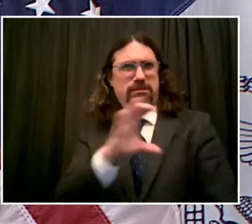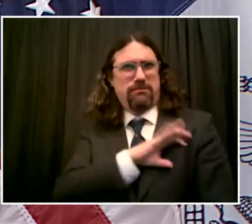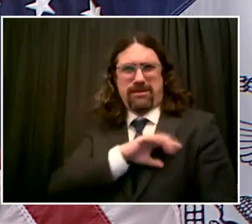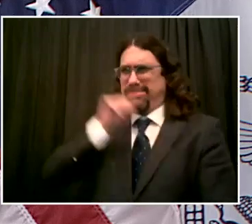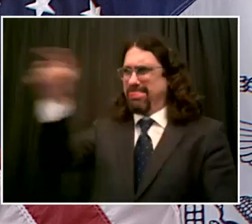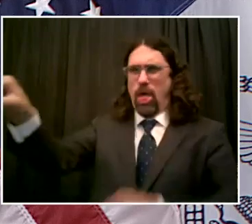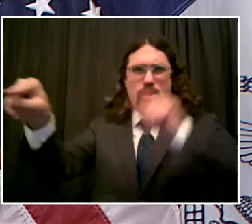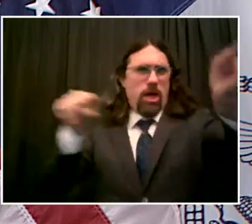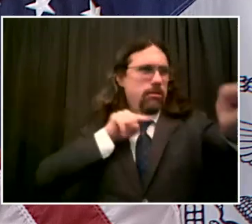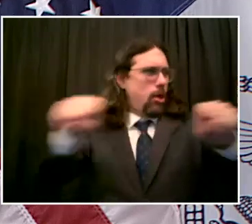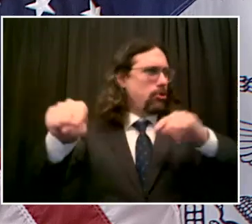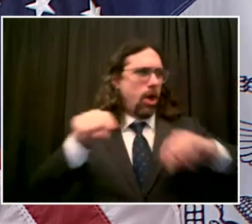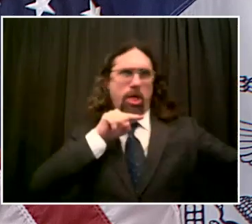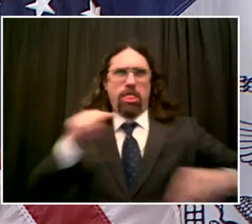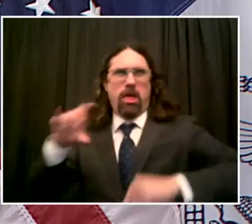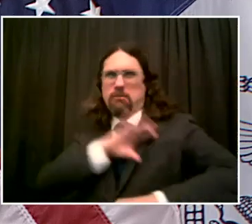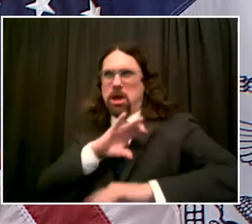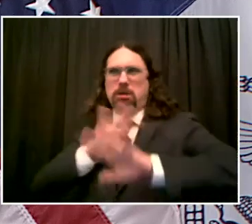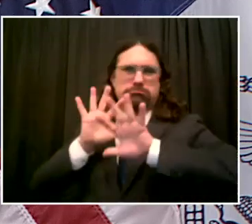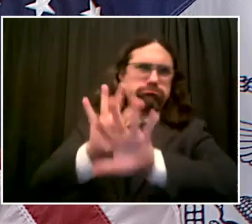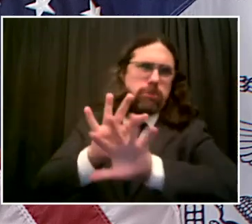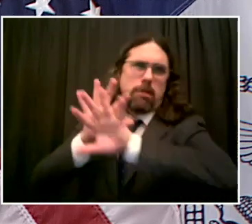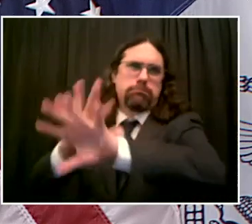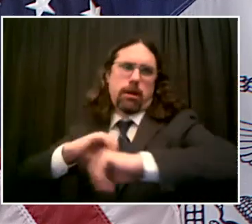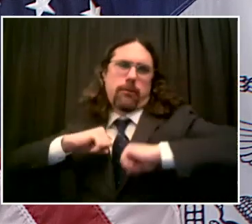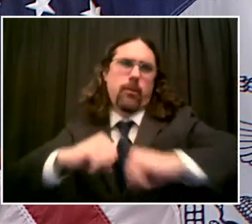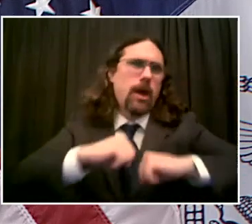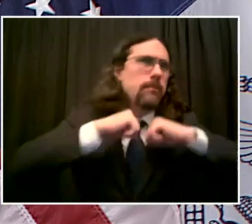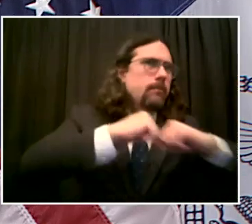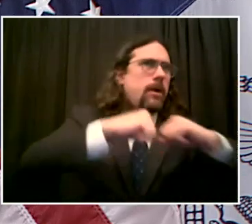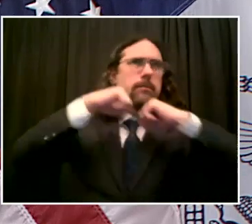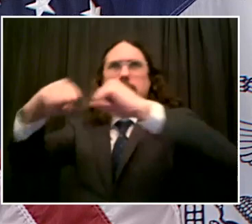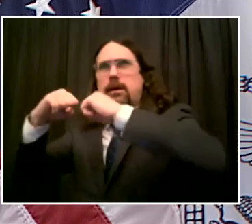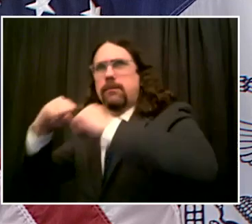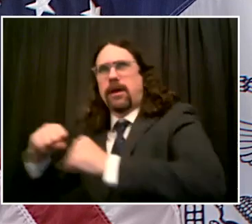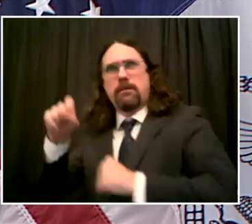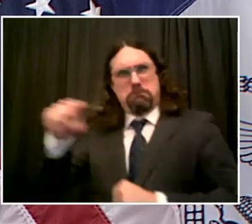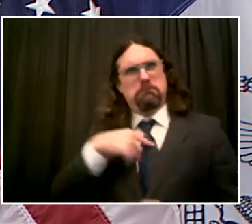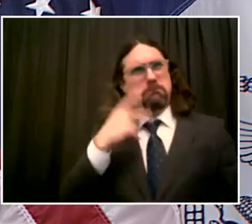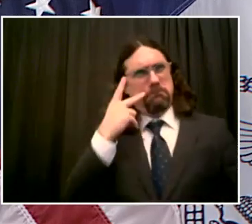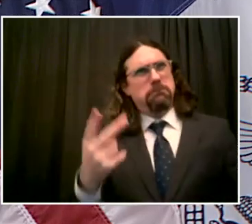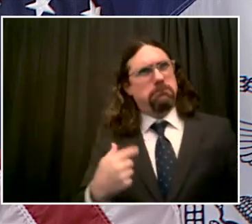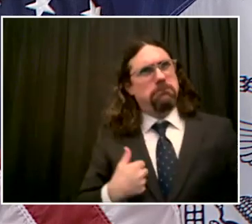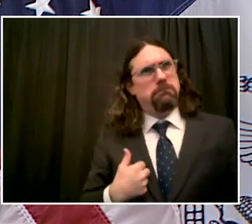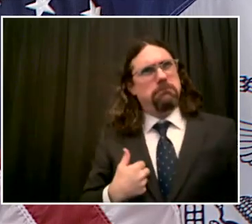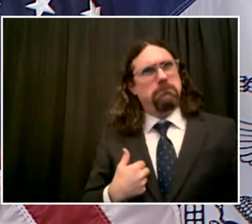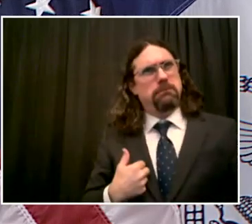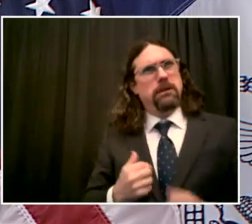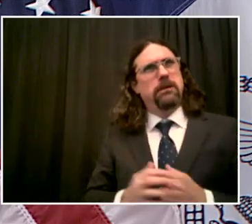IF TRHEE ASW A STRATEGY THAT WASN'T EFFECTIVE, IF SOMETHING